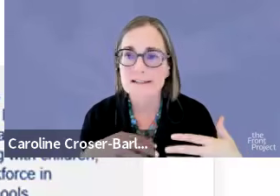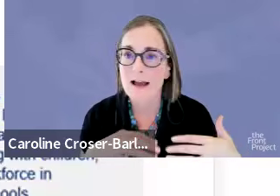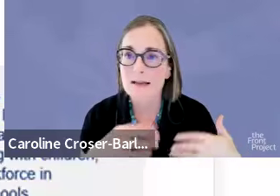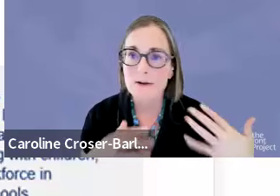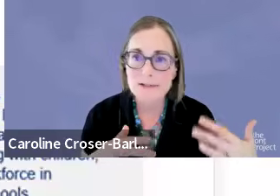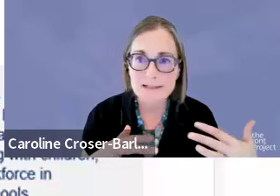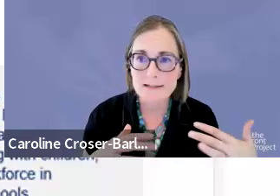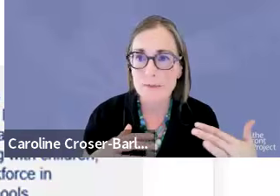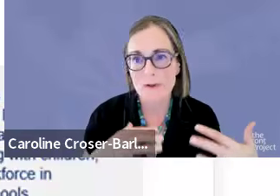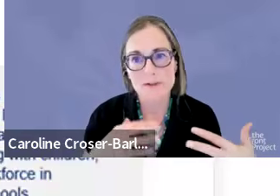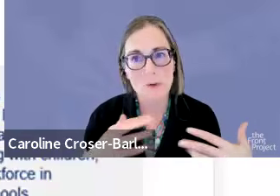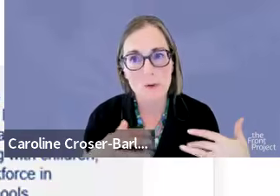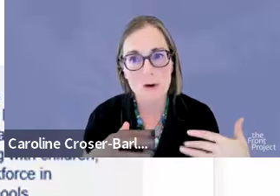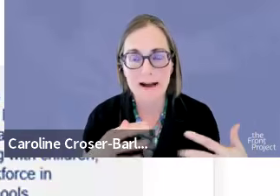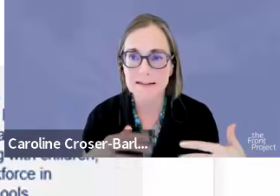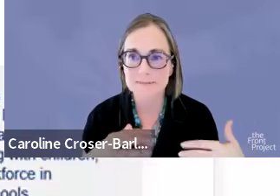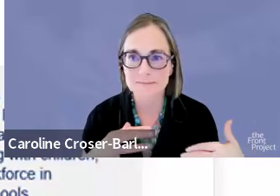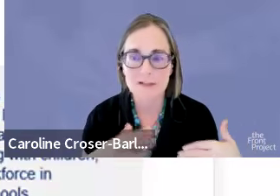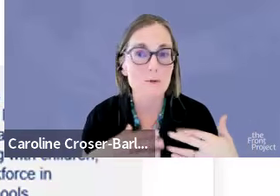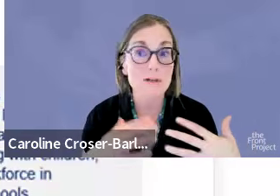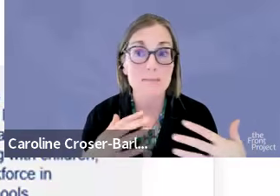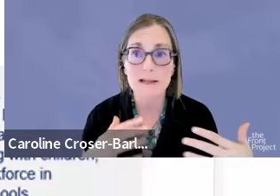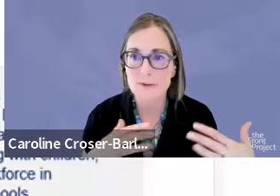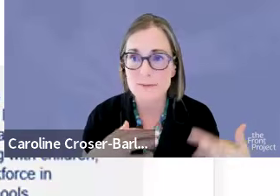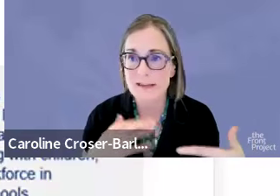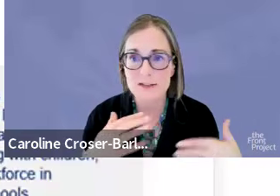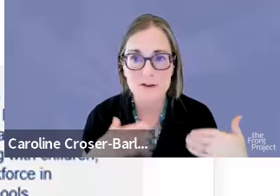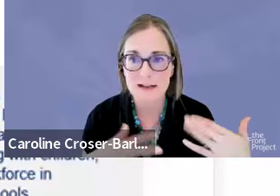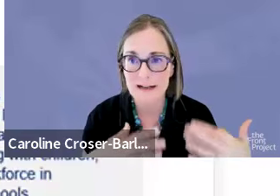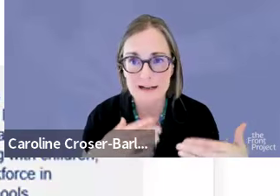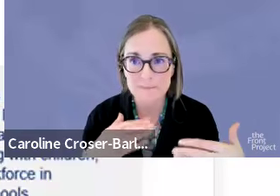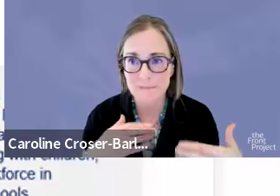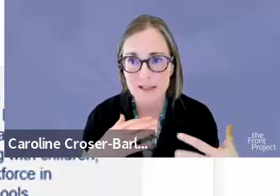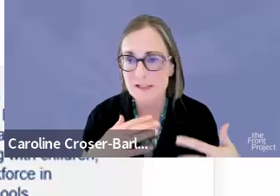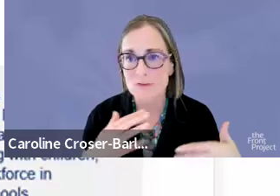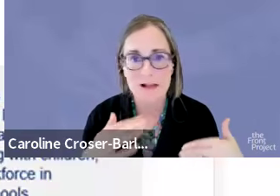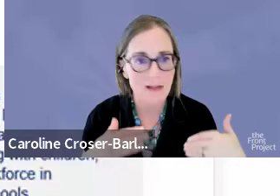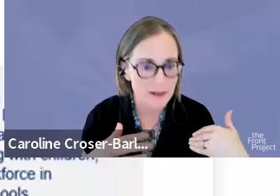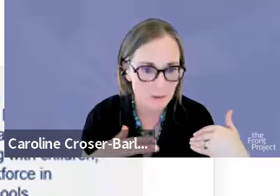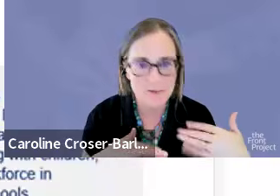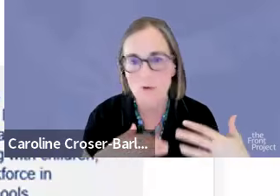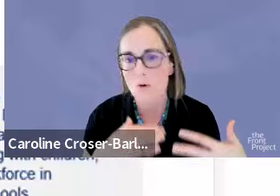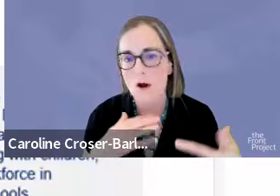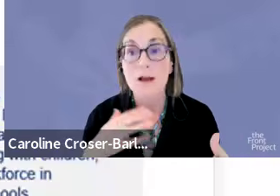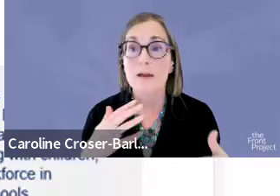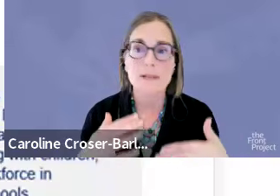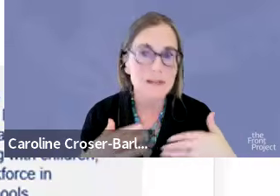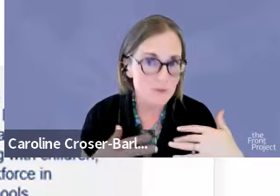things like parenting supports or supported play groups with extra additional allied health or peer